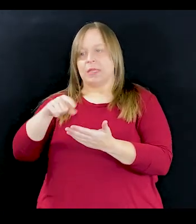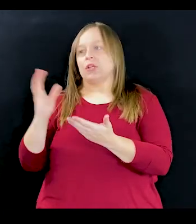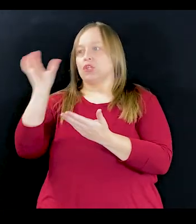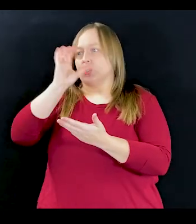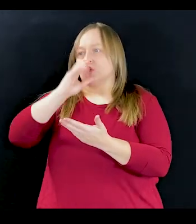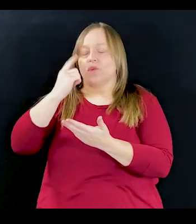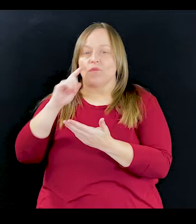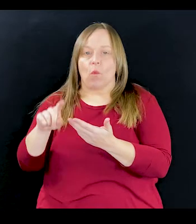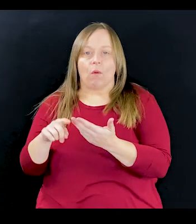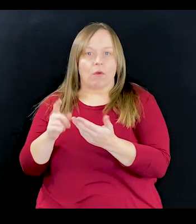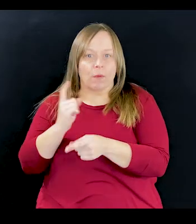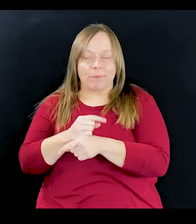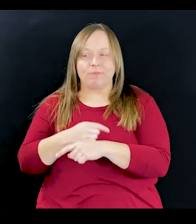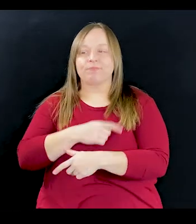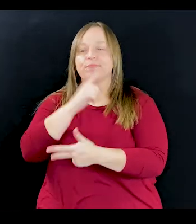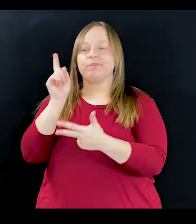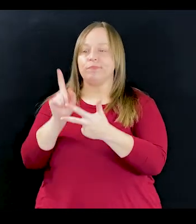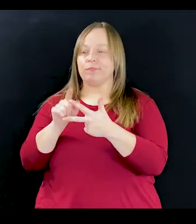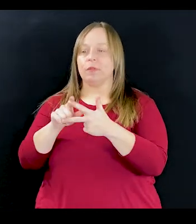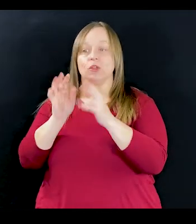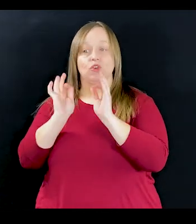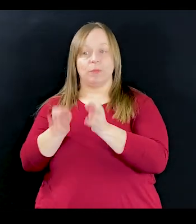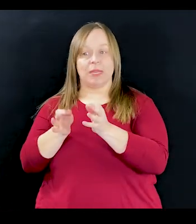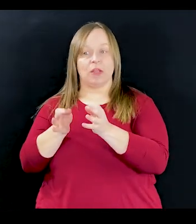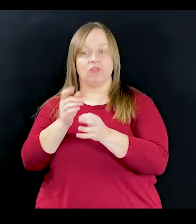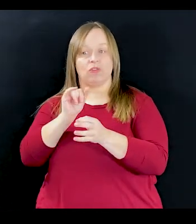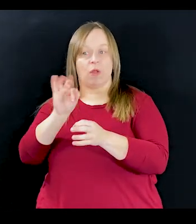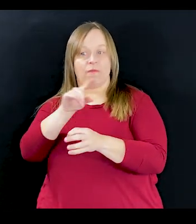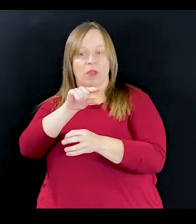need to search for necessarily. And then there's the determination of eligibility.